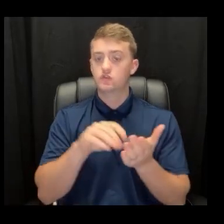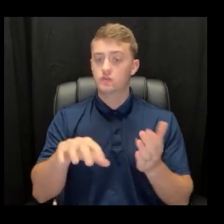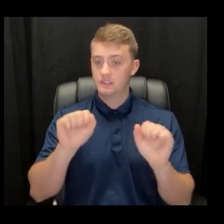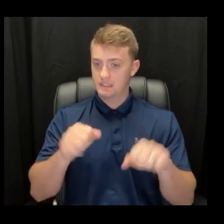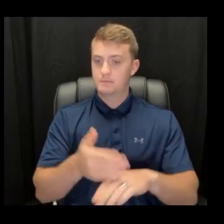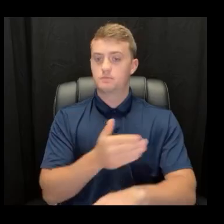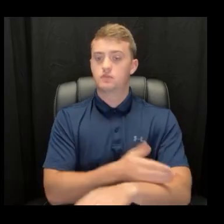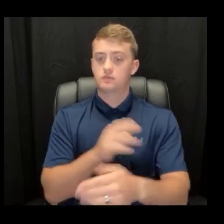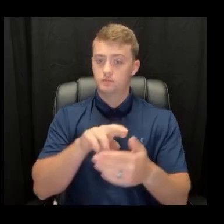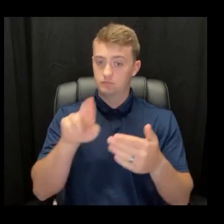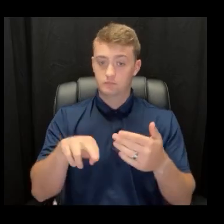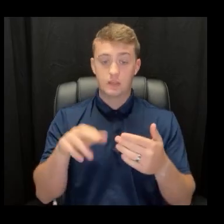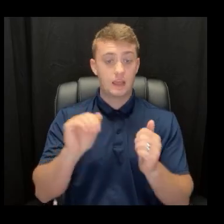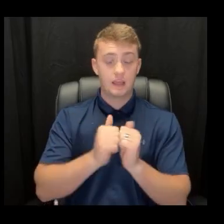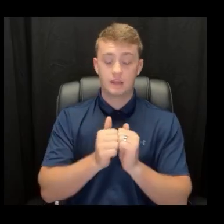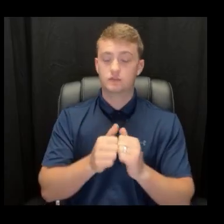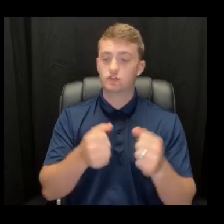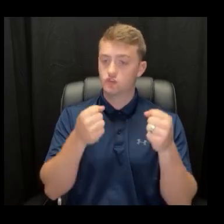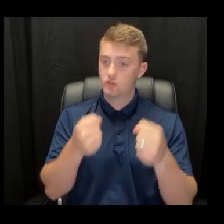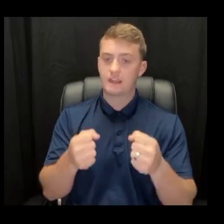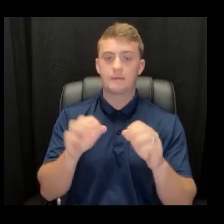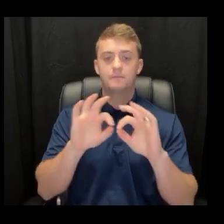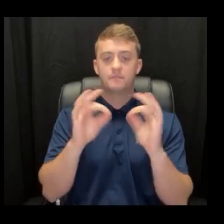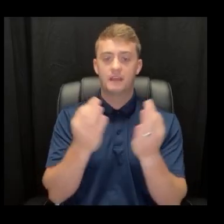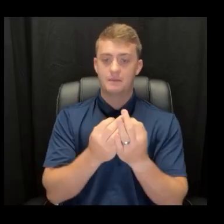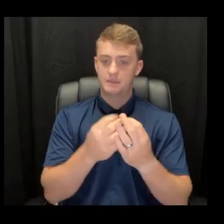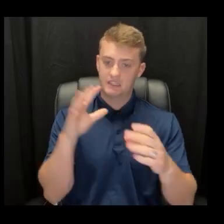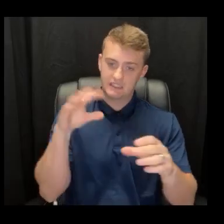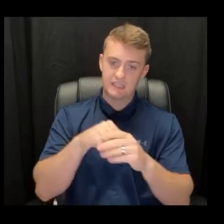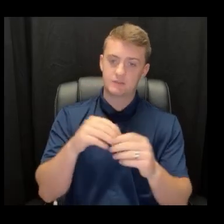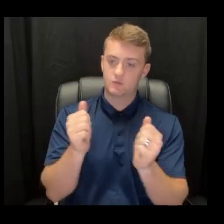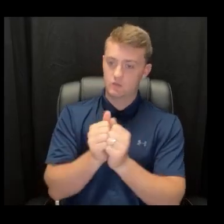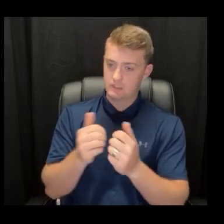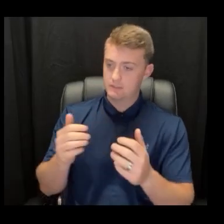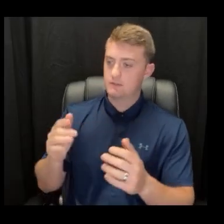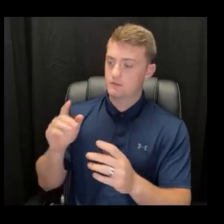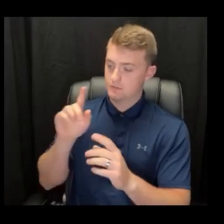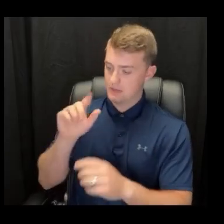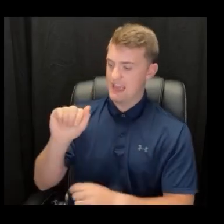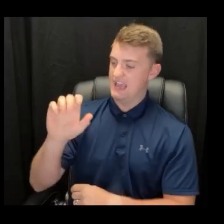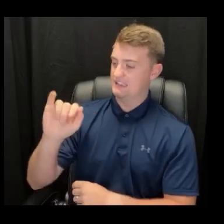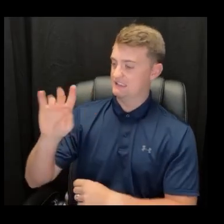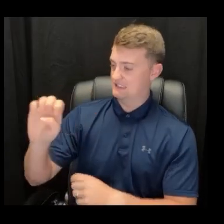by strengthening family engagement through clear, proactive communication and consistent use of